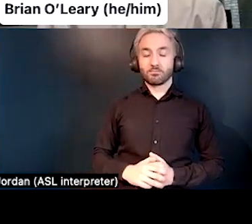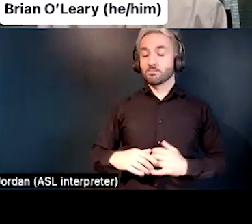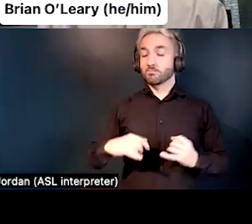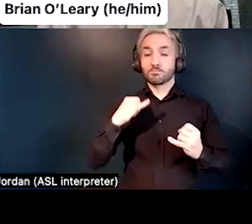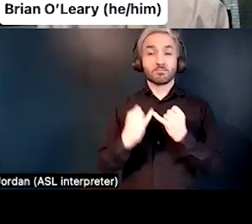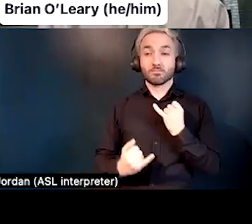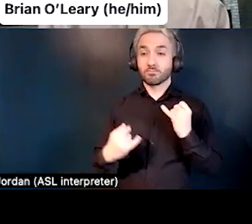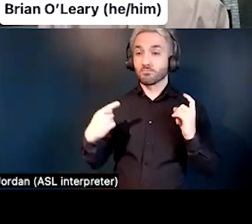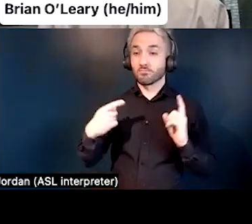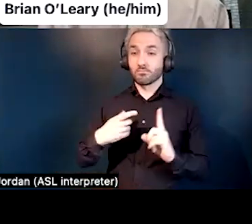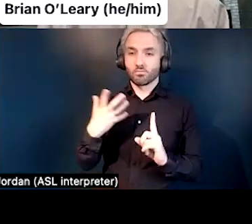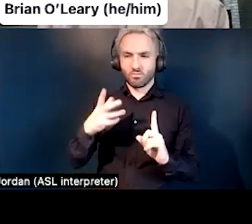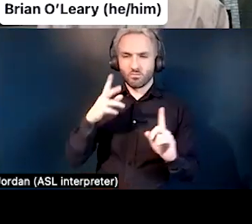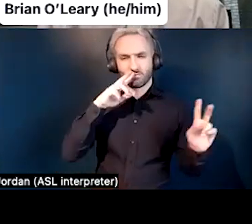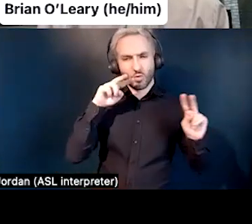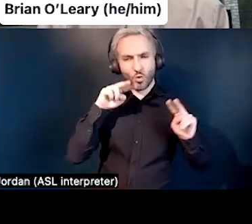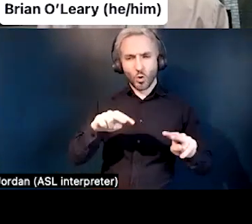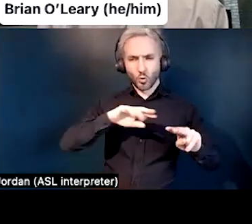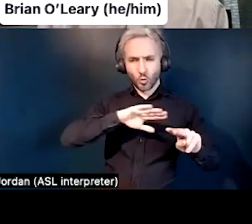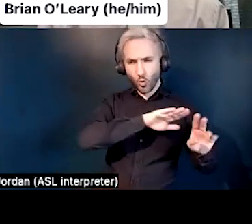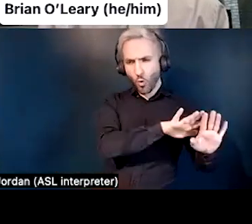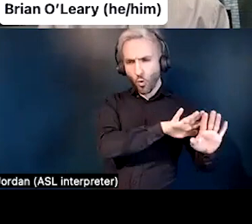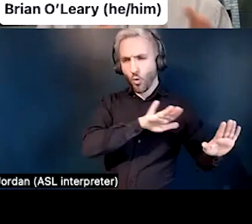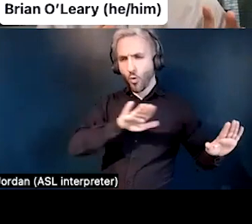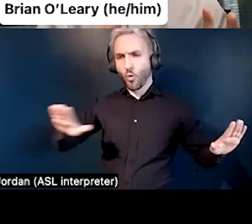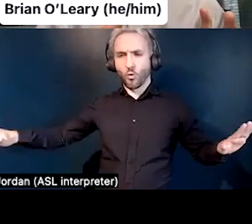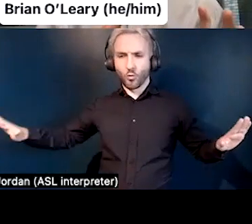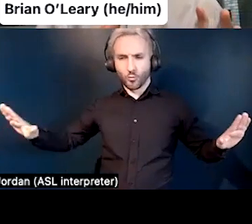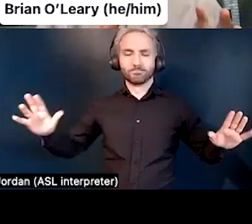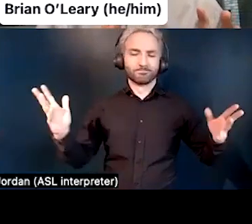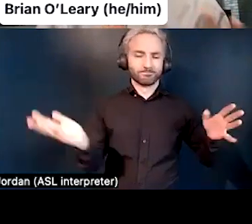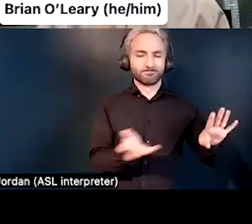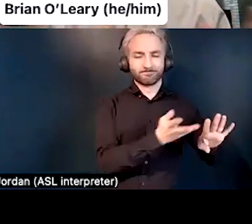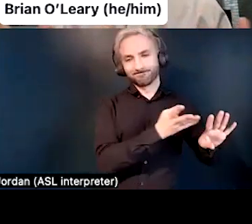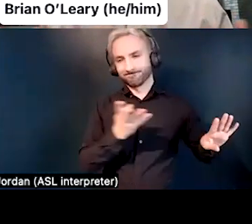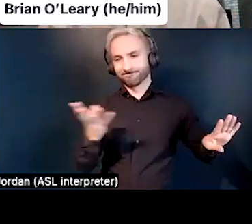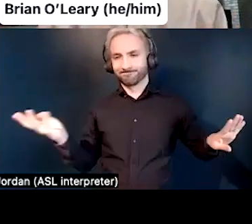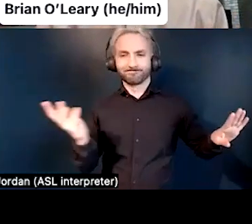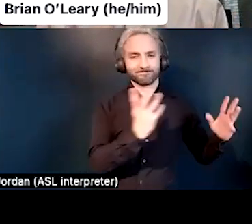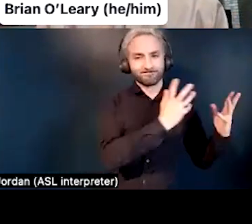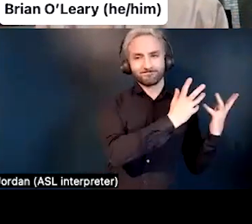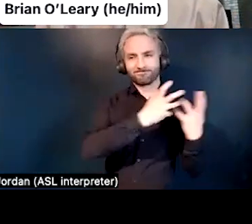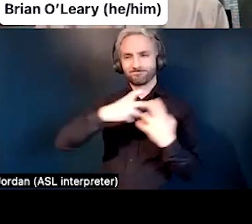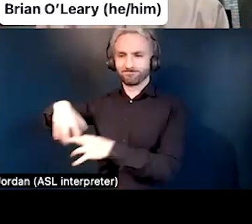supply chain. So this is an expansive view, but over the last two years, we've been investing a